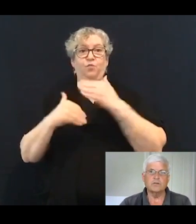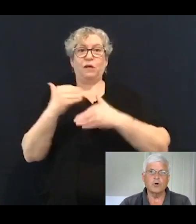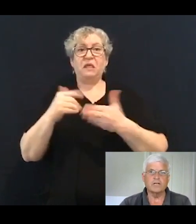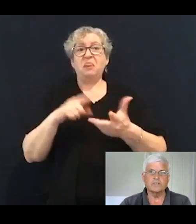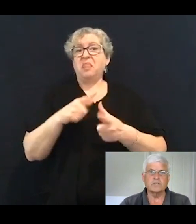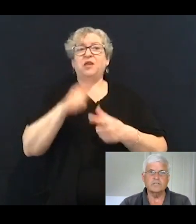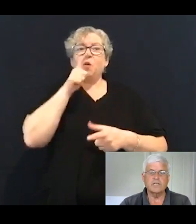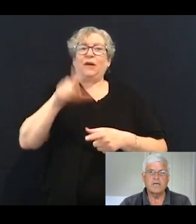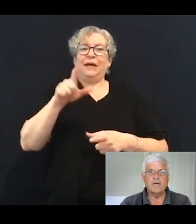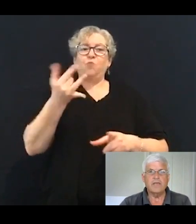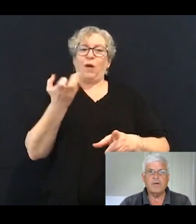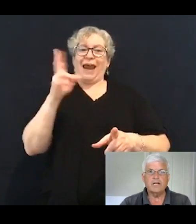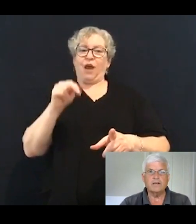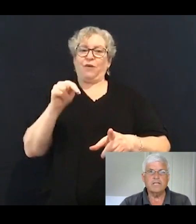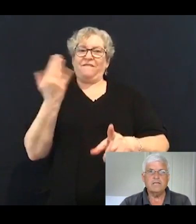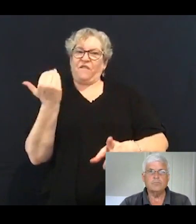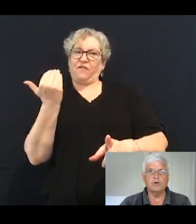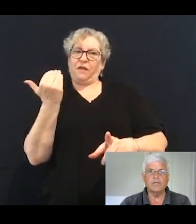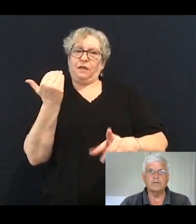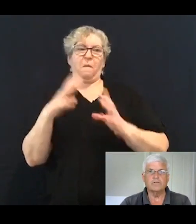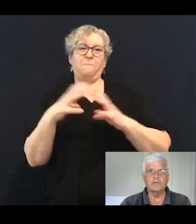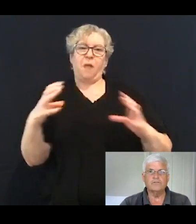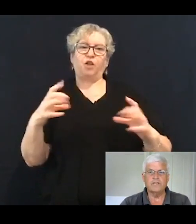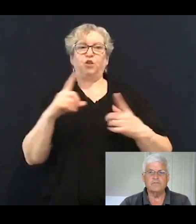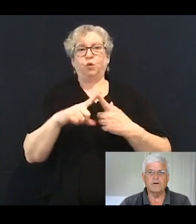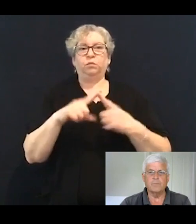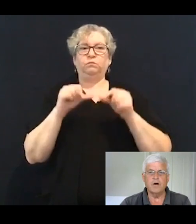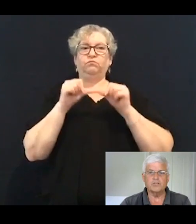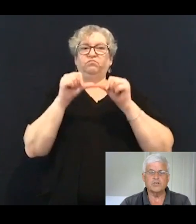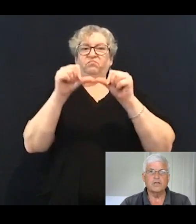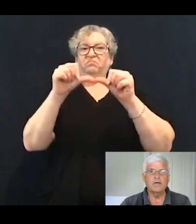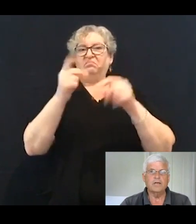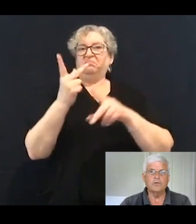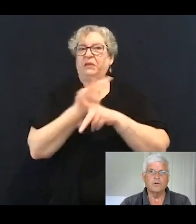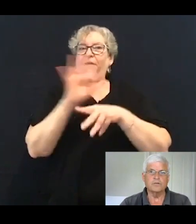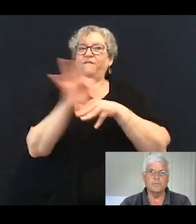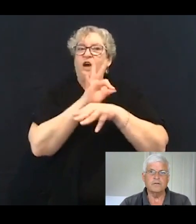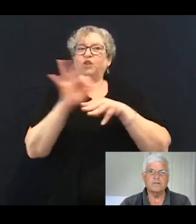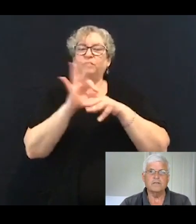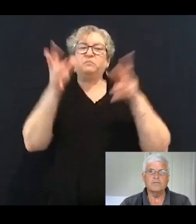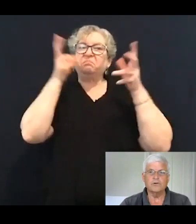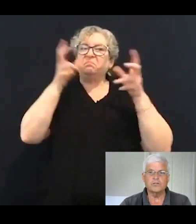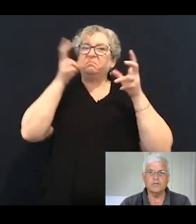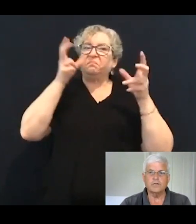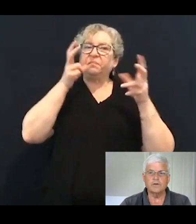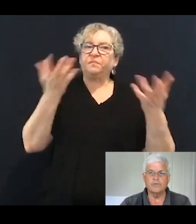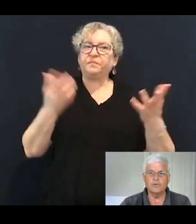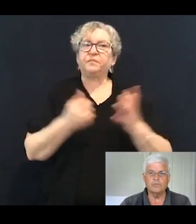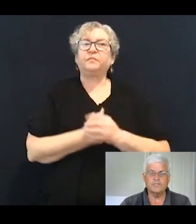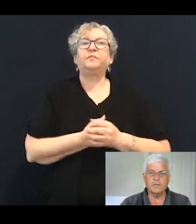they may not need protocadherin-15 very much in order to maintain the function of the photoreceptors.